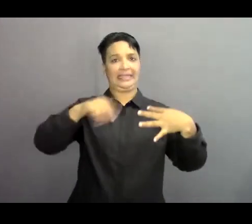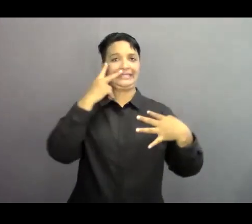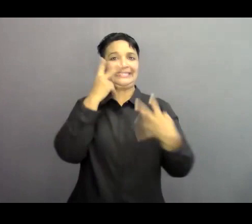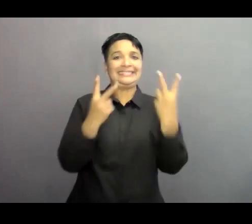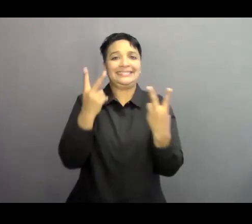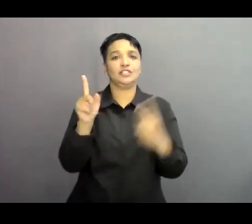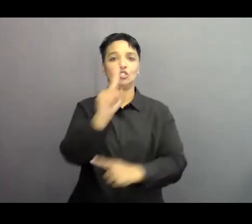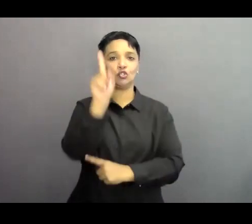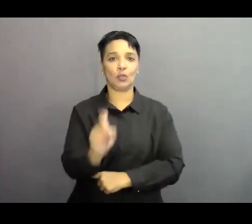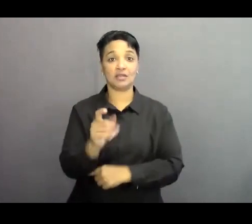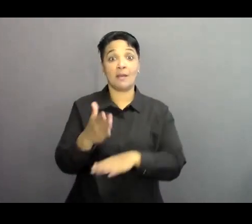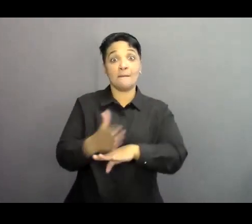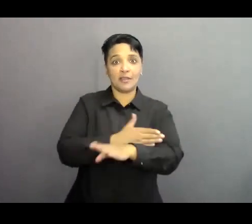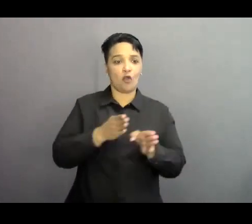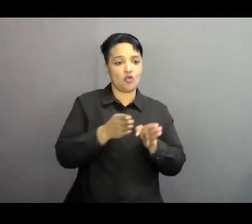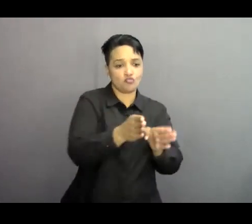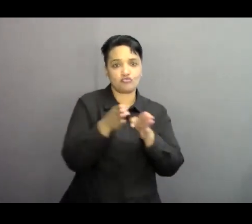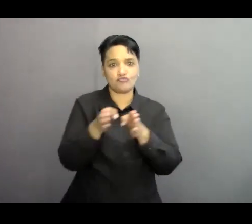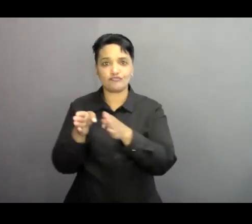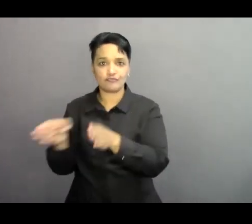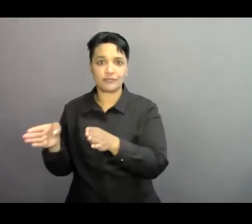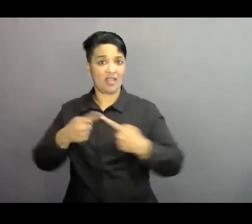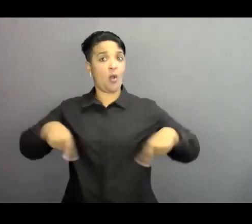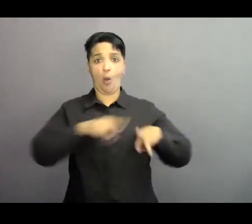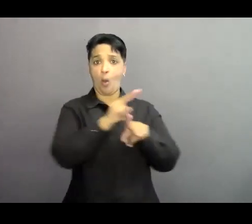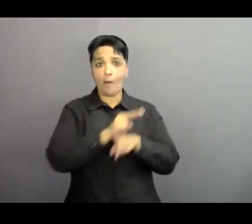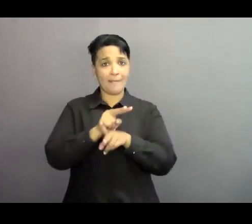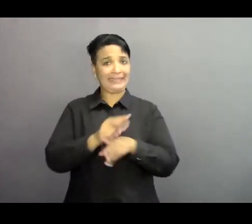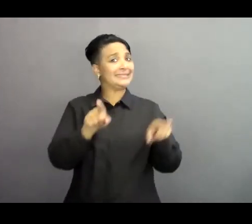even though all of the mentors have the same instructions. It is just in case there are any